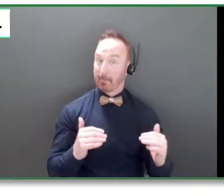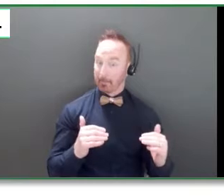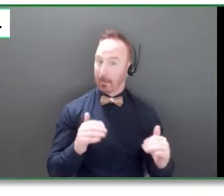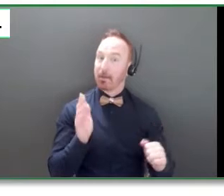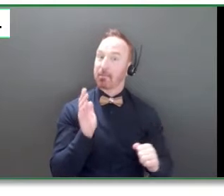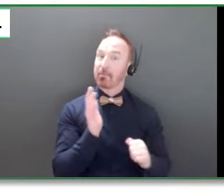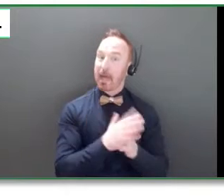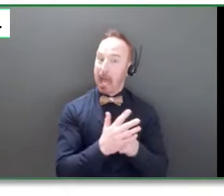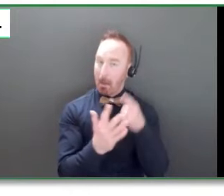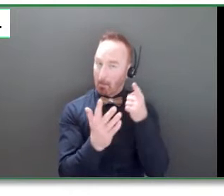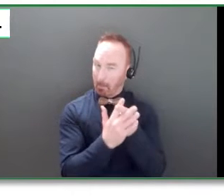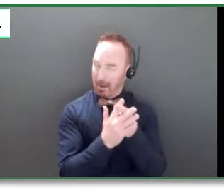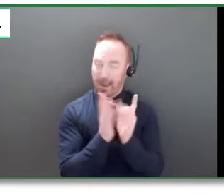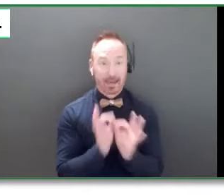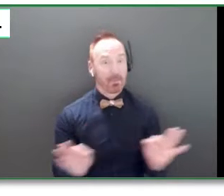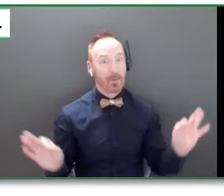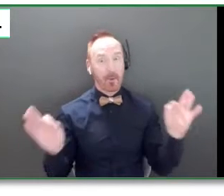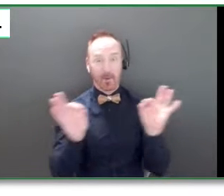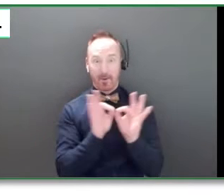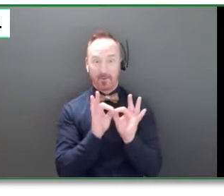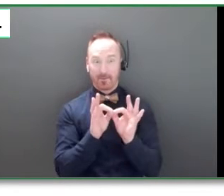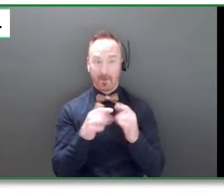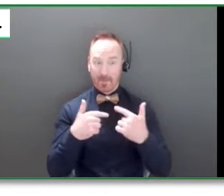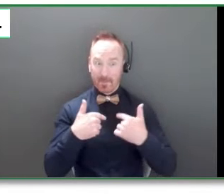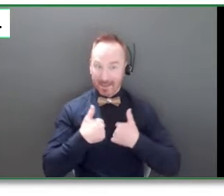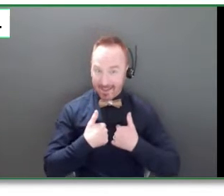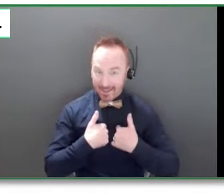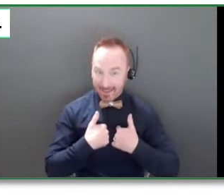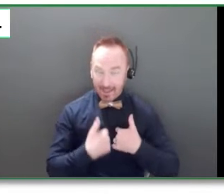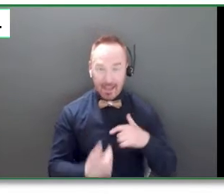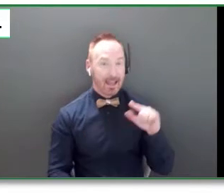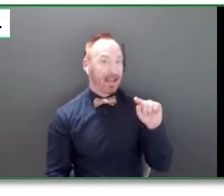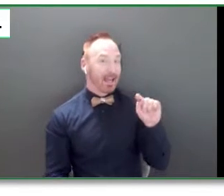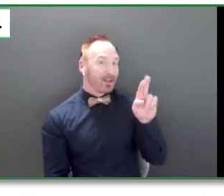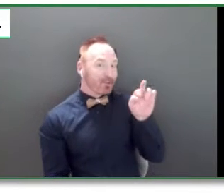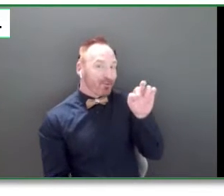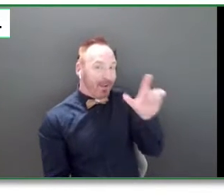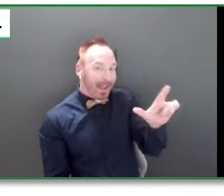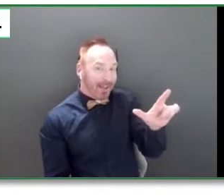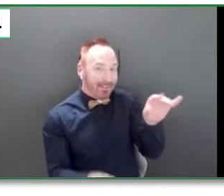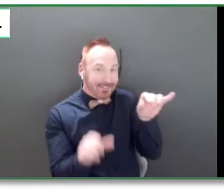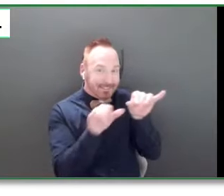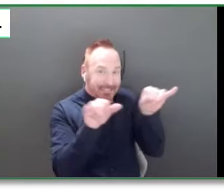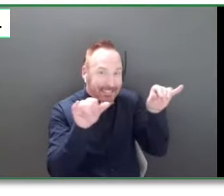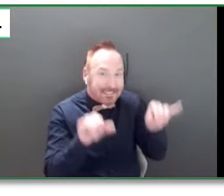is a trail system or ski hill